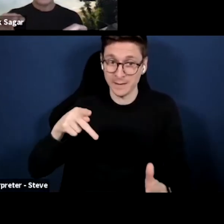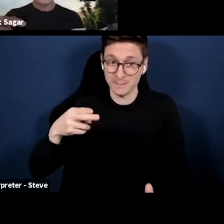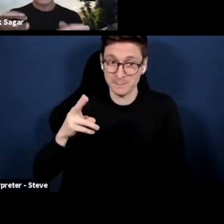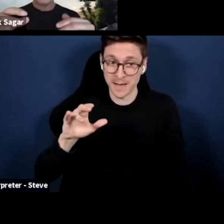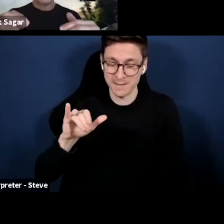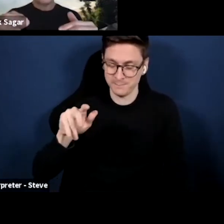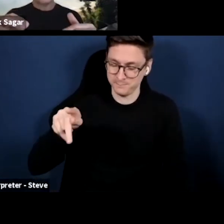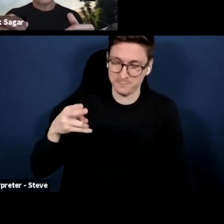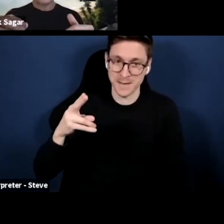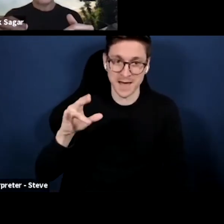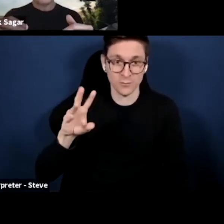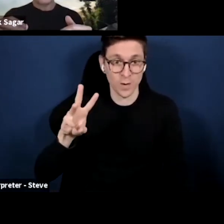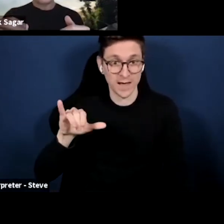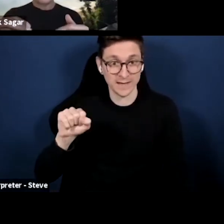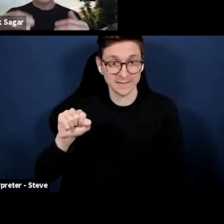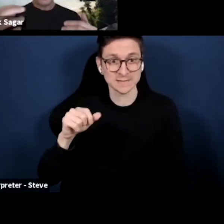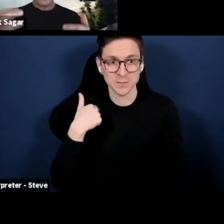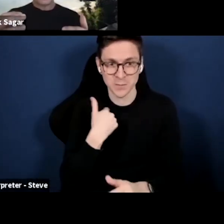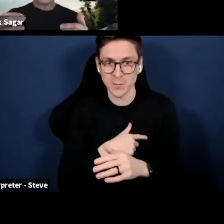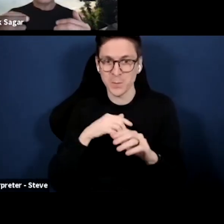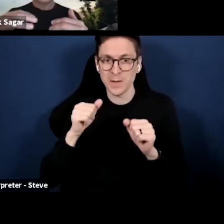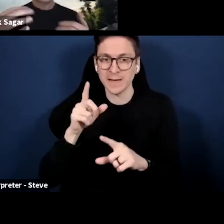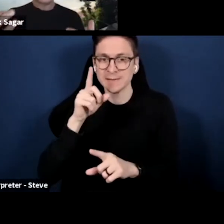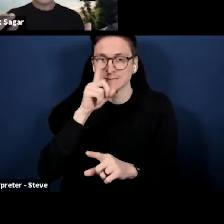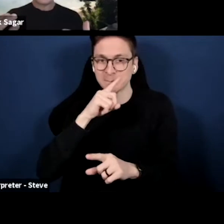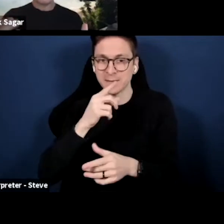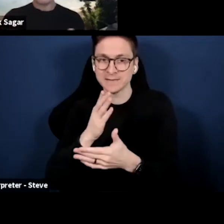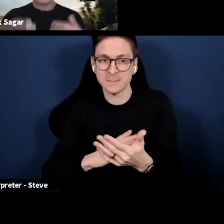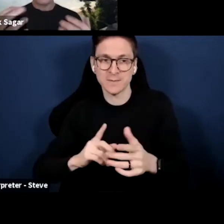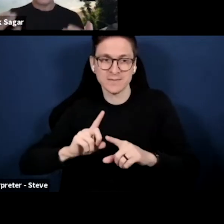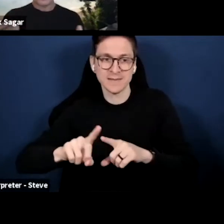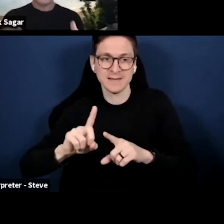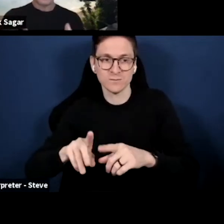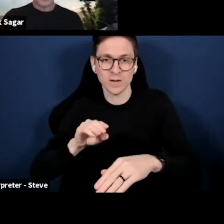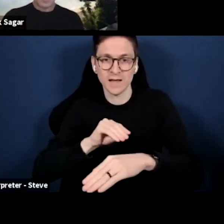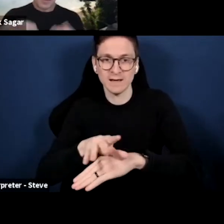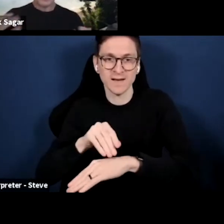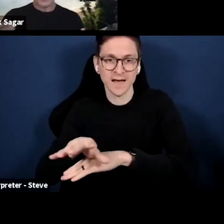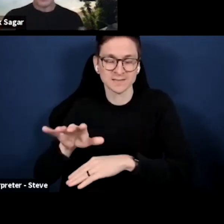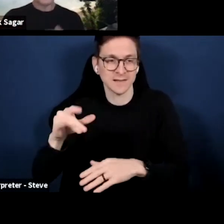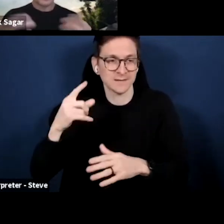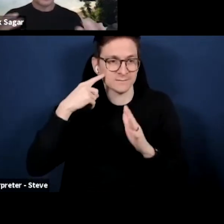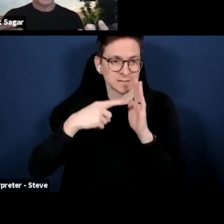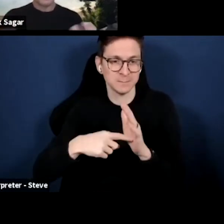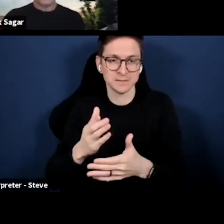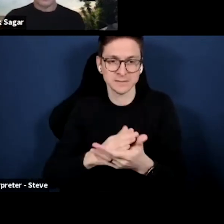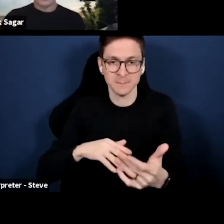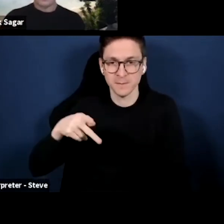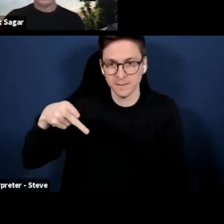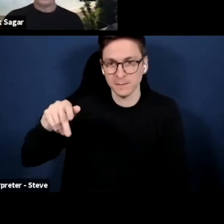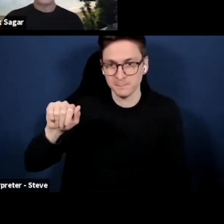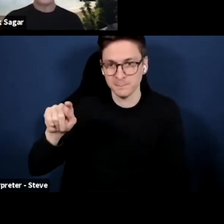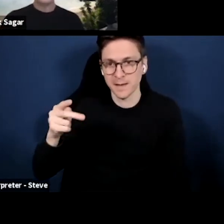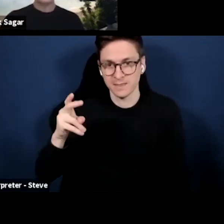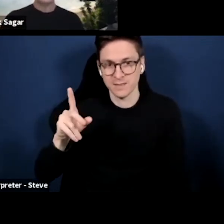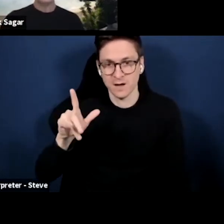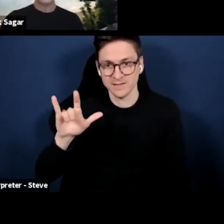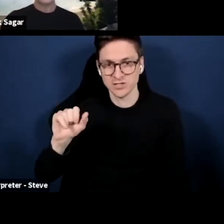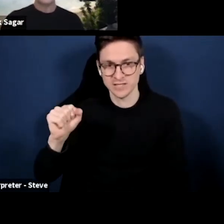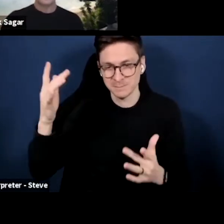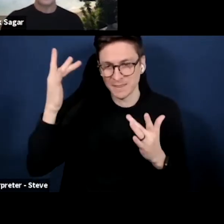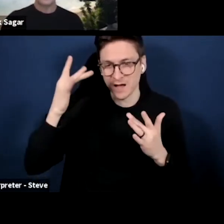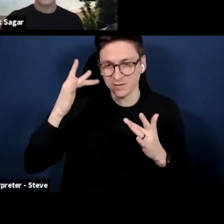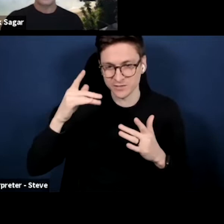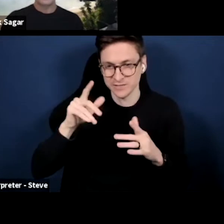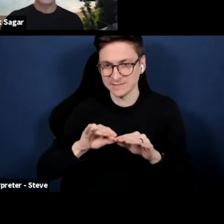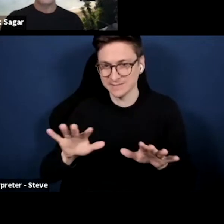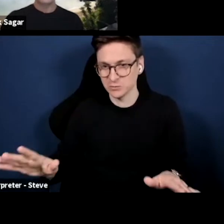some of the different effects that they have like for example some of the pathologies and so forth